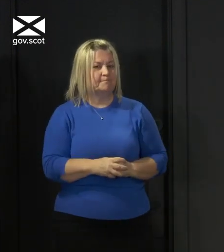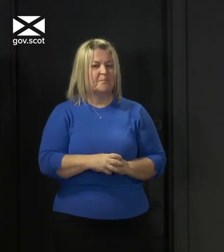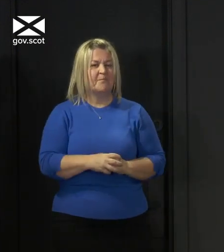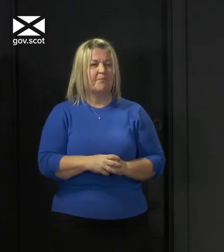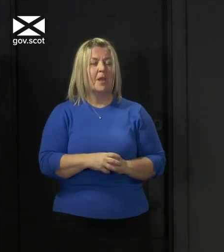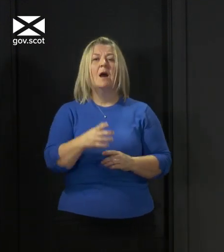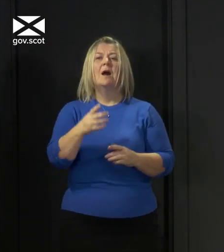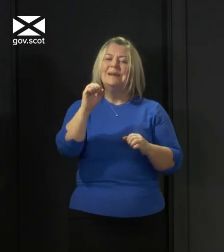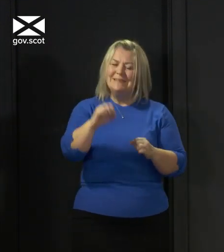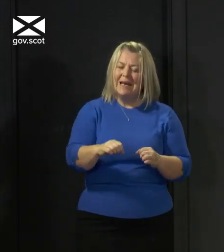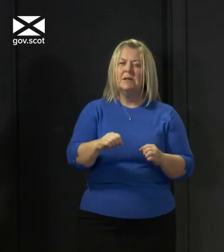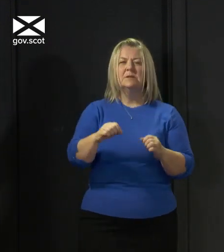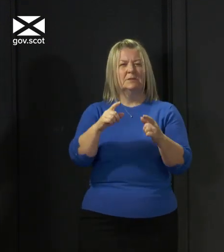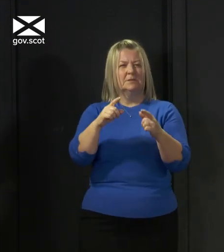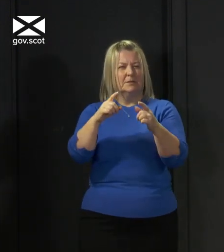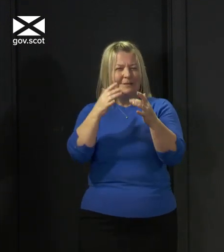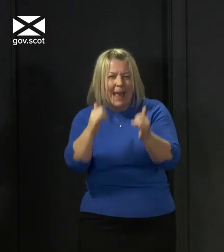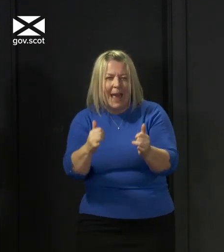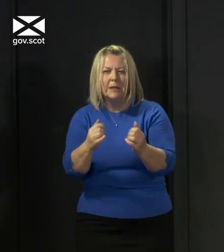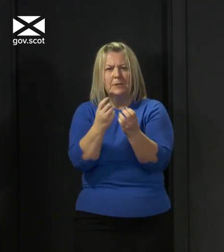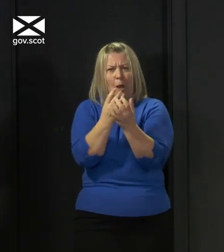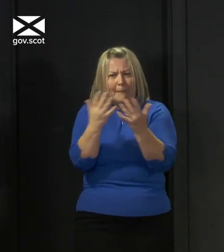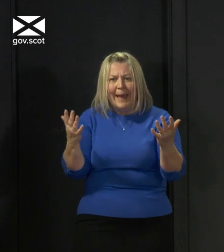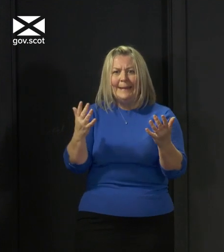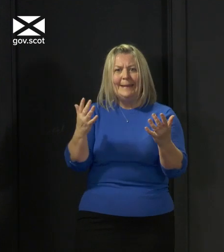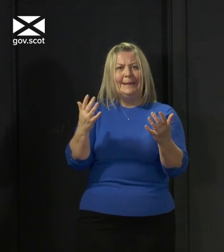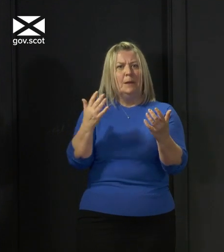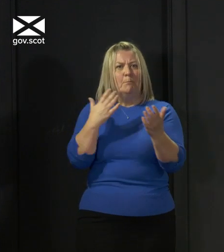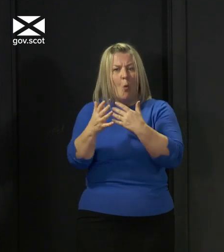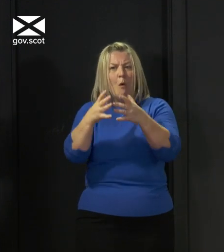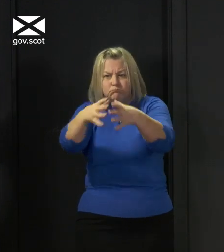building up testing are about capacity it's about supplies of the equipment you